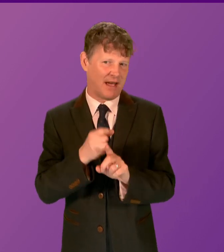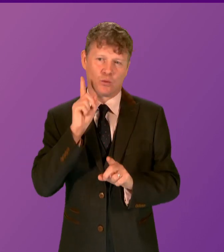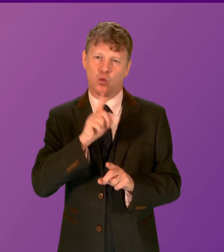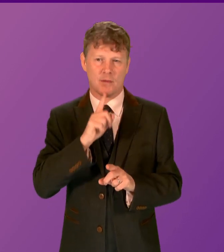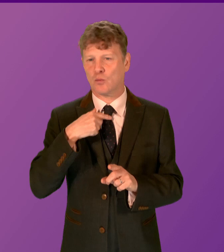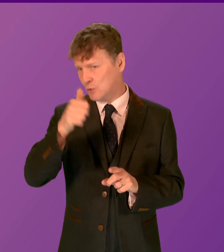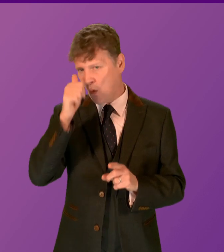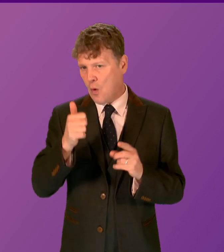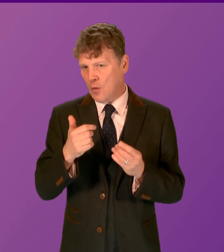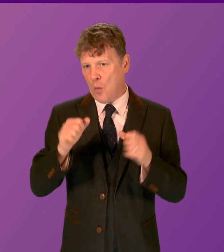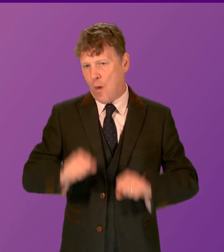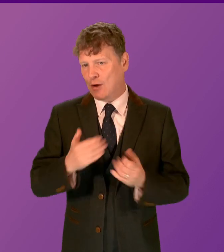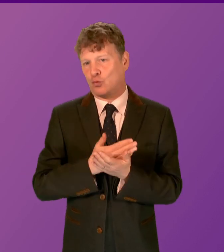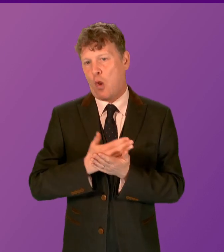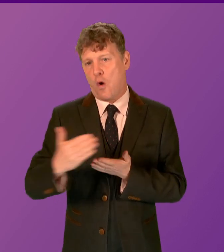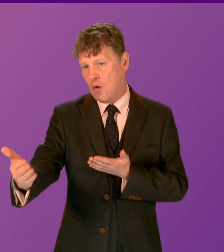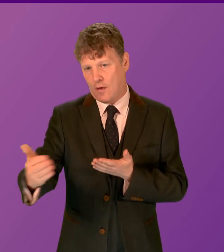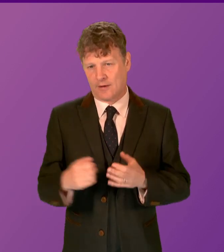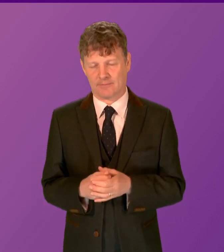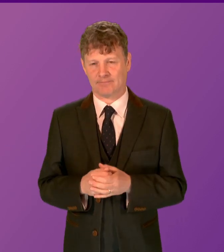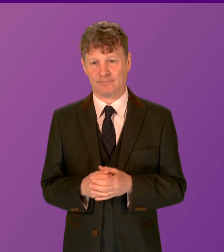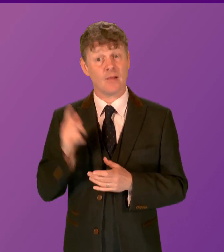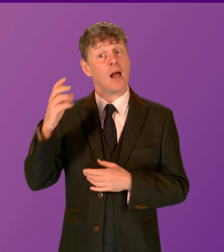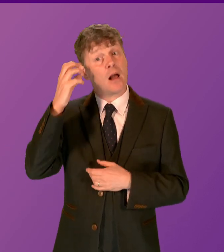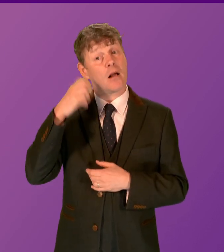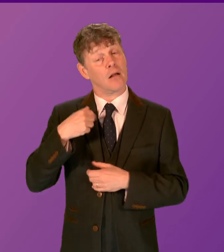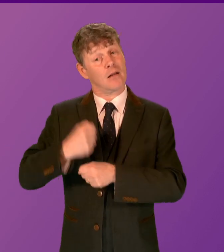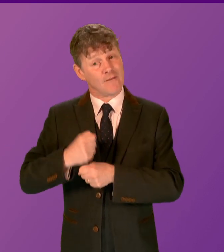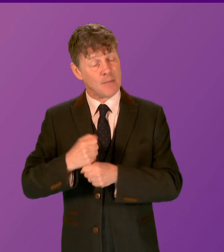In relation to the discussions that the Government and health boards have had on a range of issues